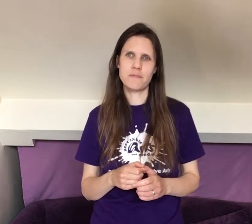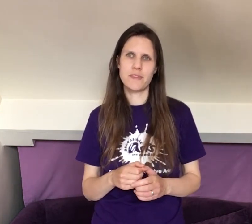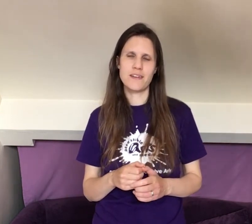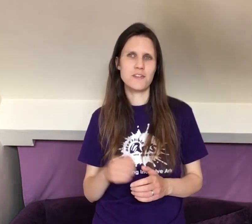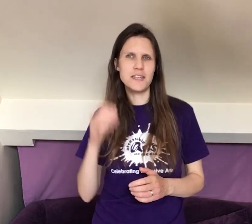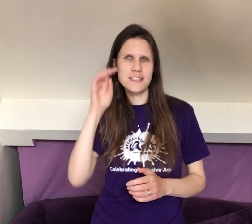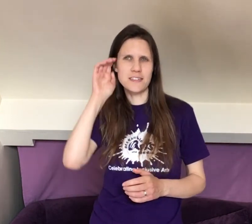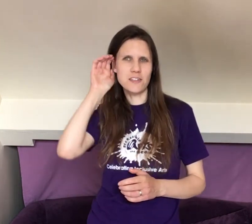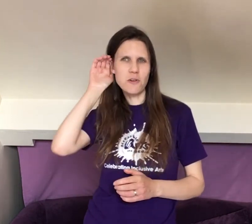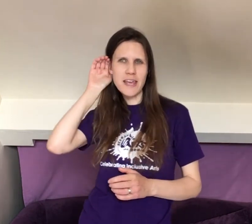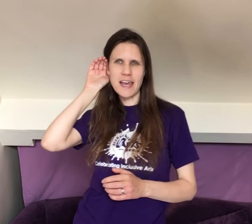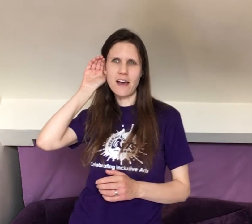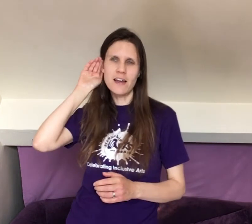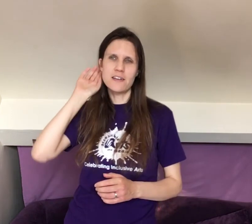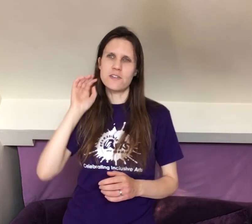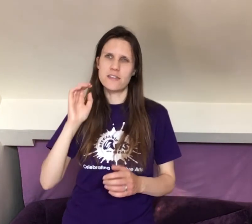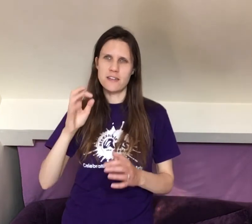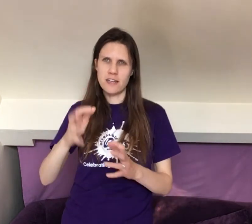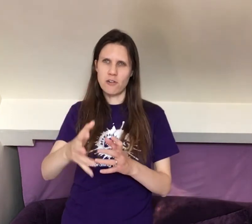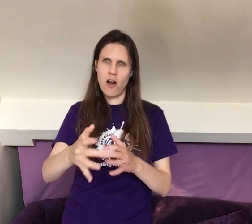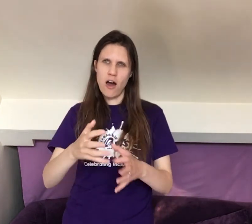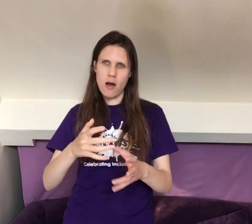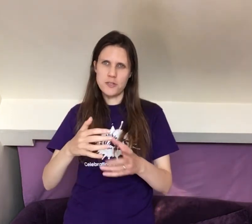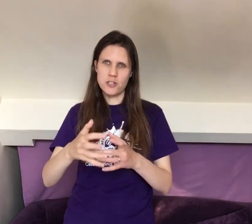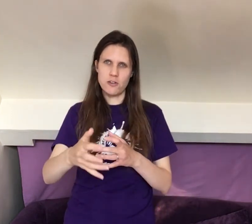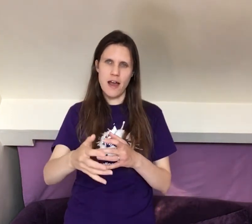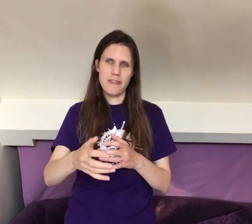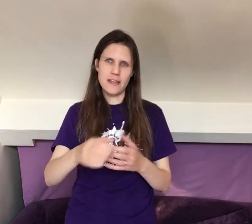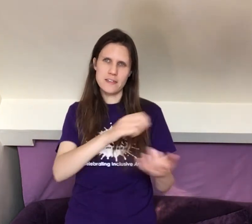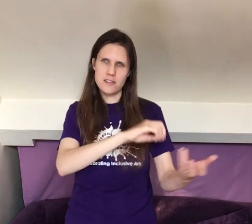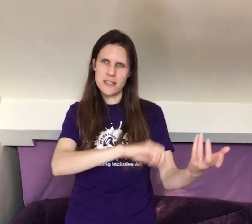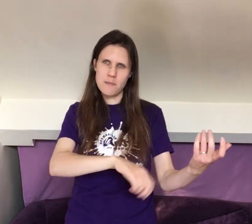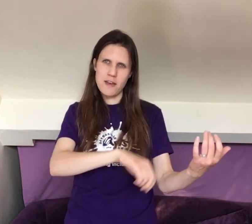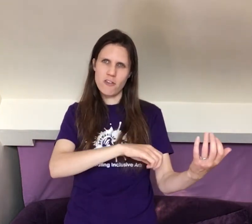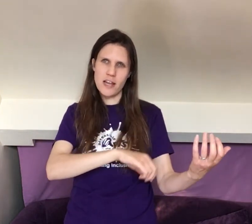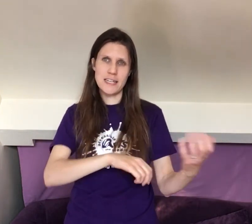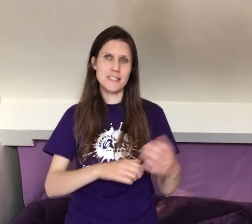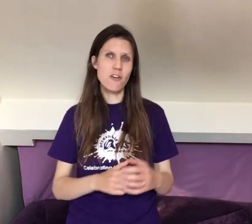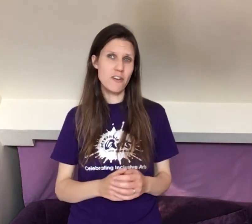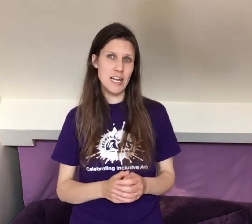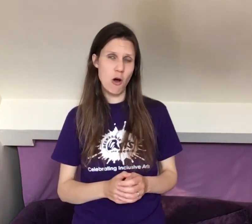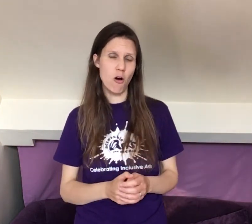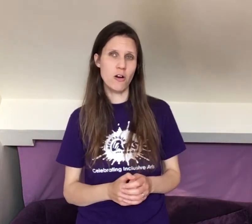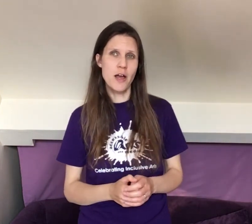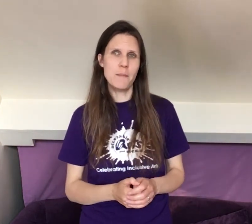if you listen you’ll hear a little harp tune and then a little bit of violin, it’s not very long.